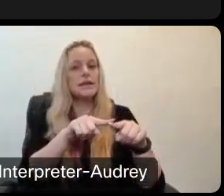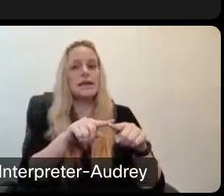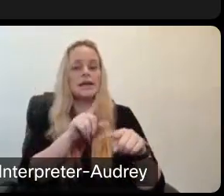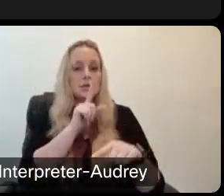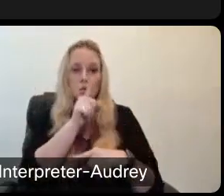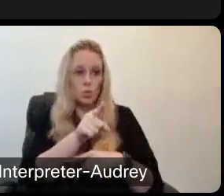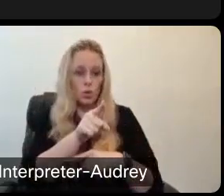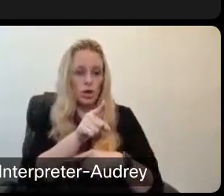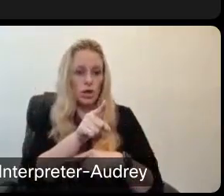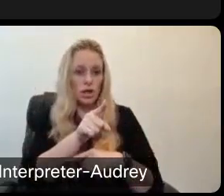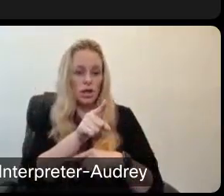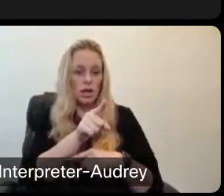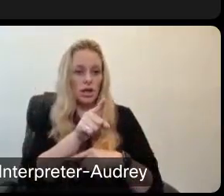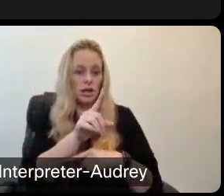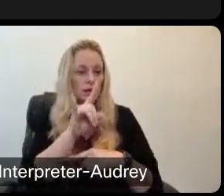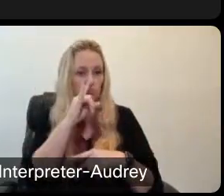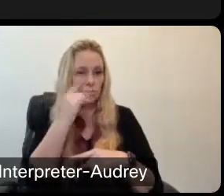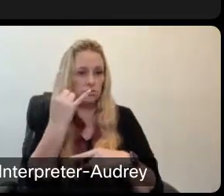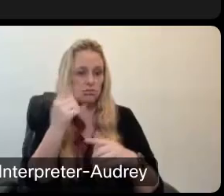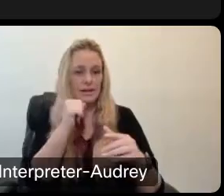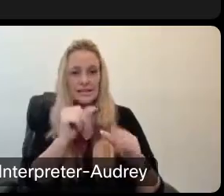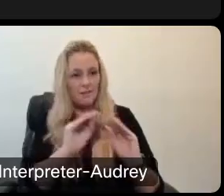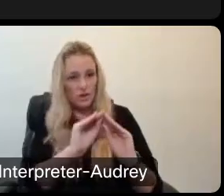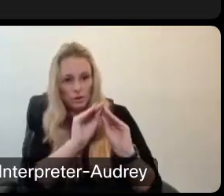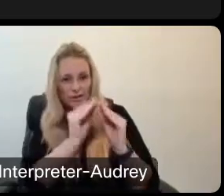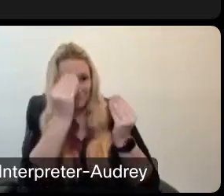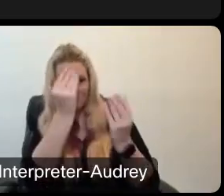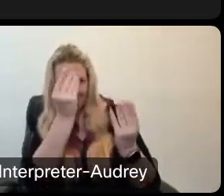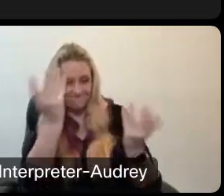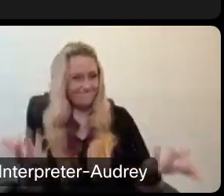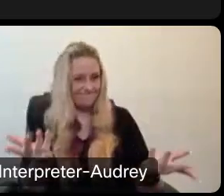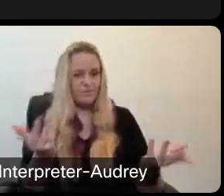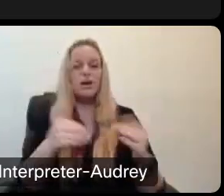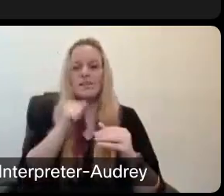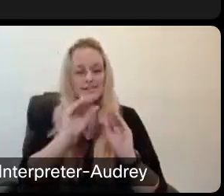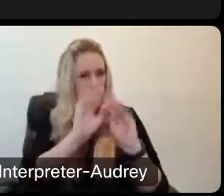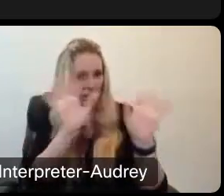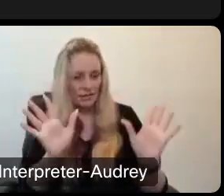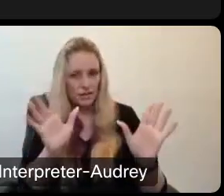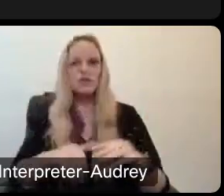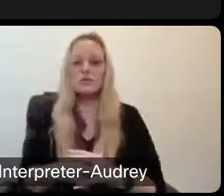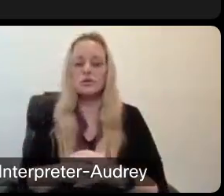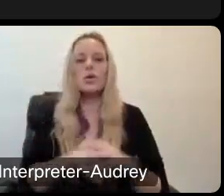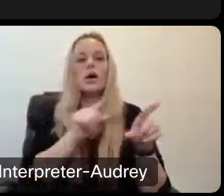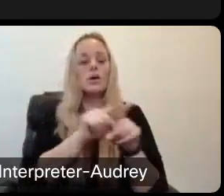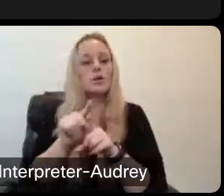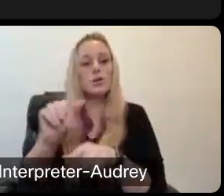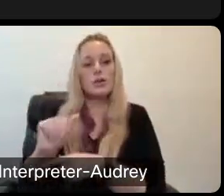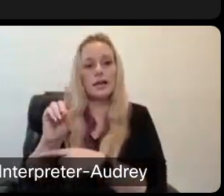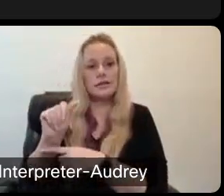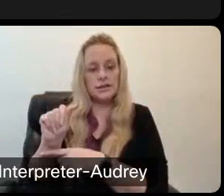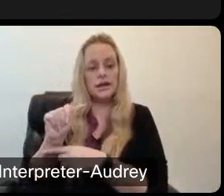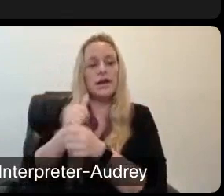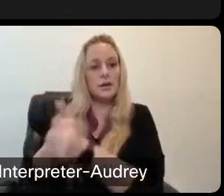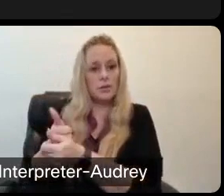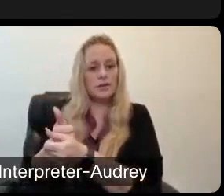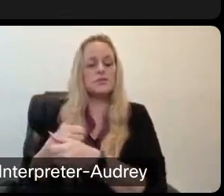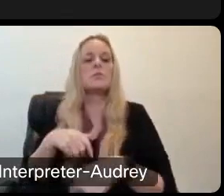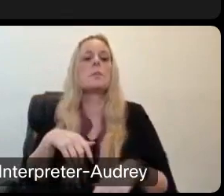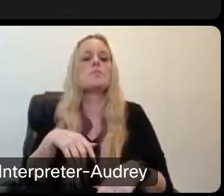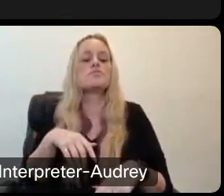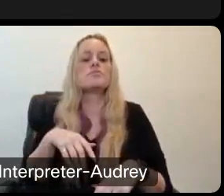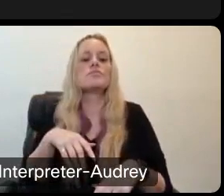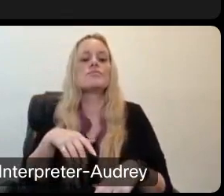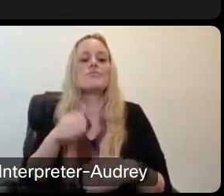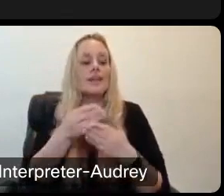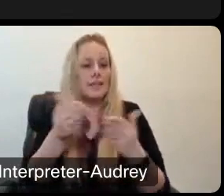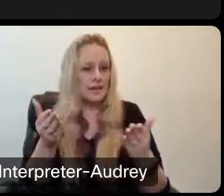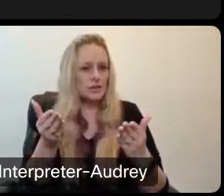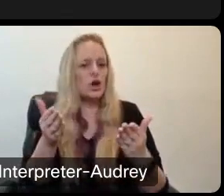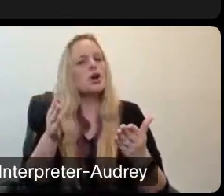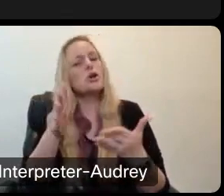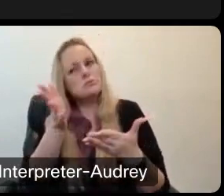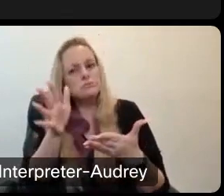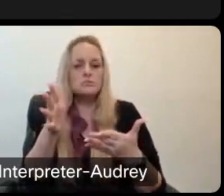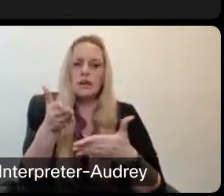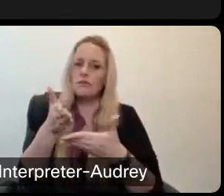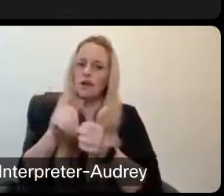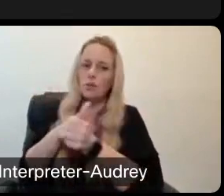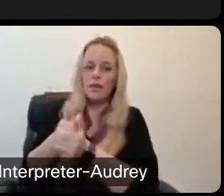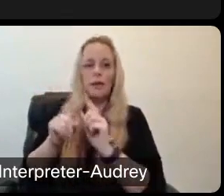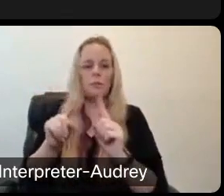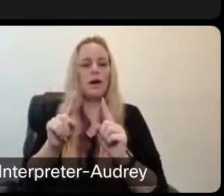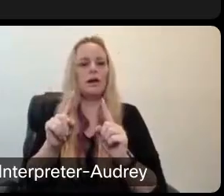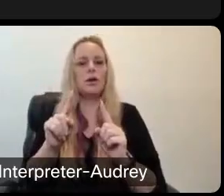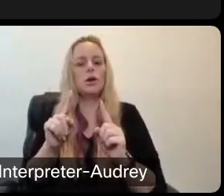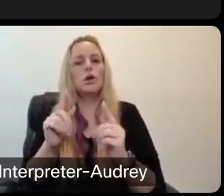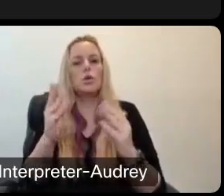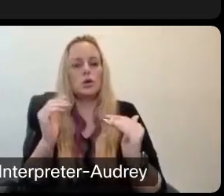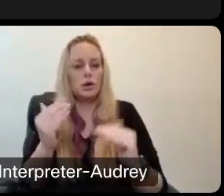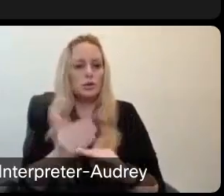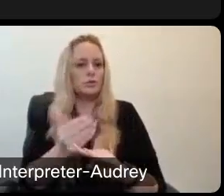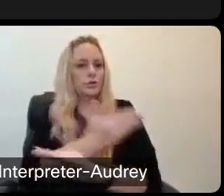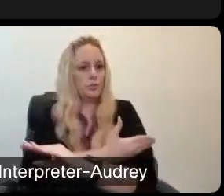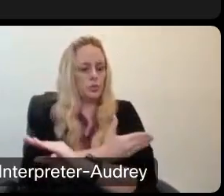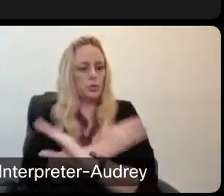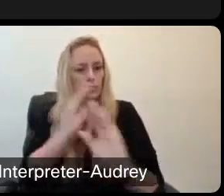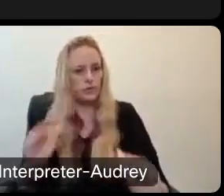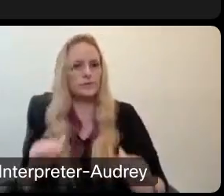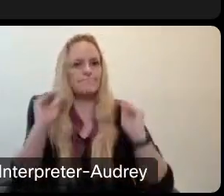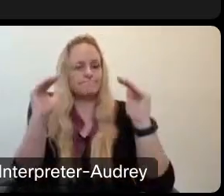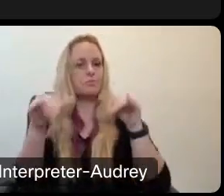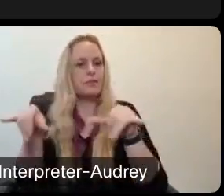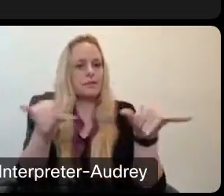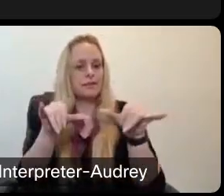Plane a mundane, not very informative, and also the ADA compliance, which things are somewhat compliant, but we're bringing them to the standards when everything was approved.